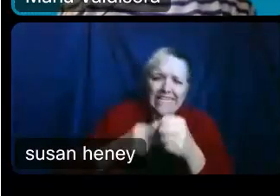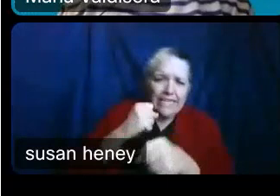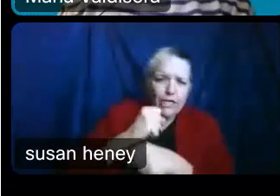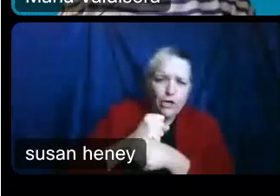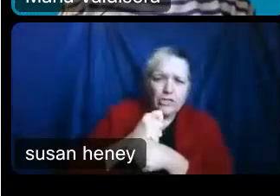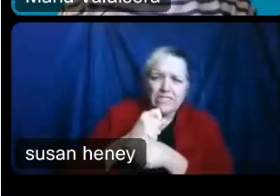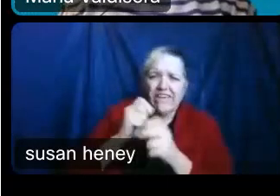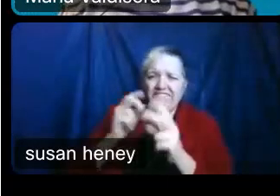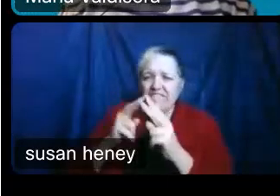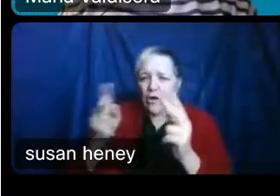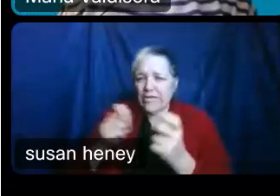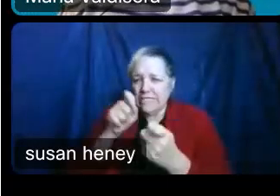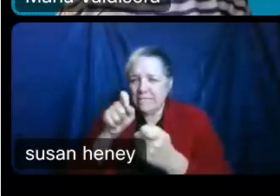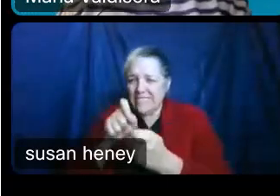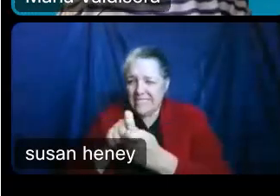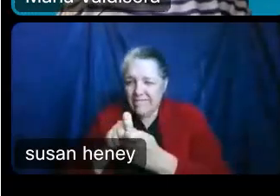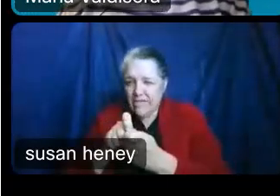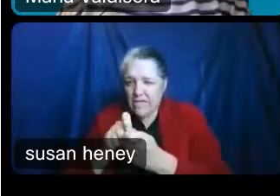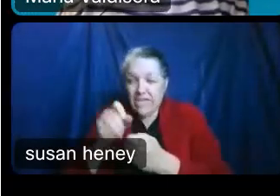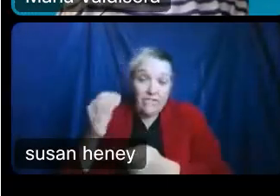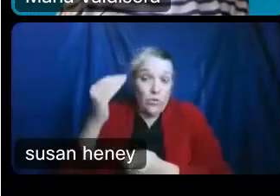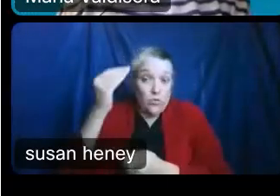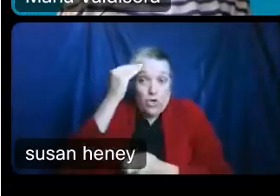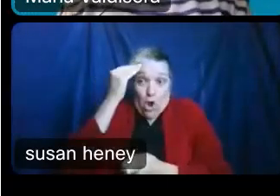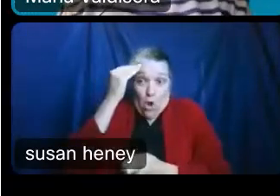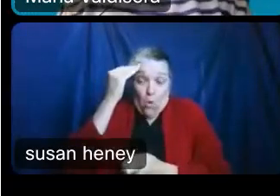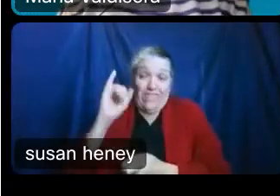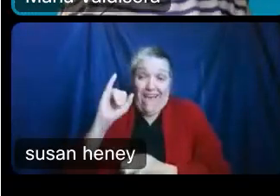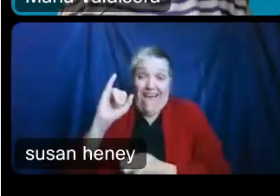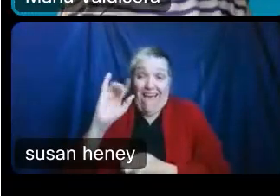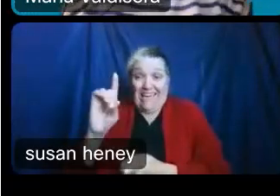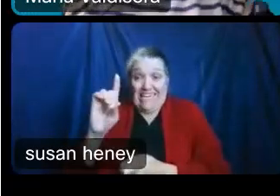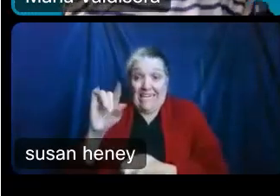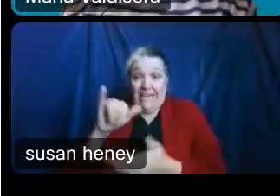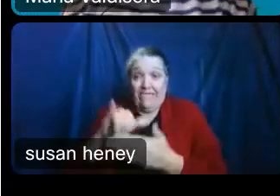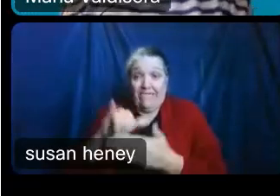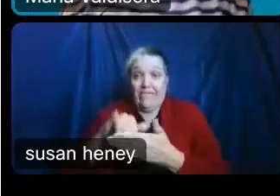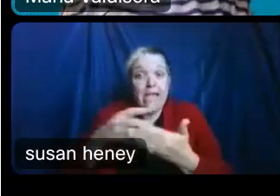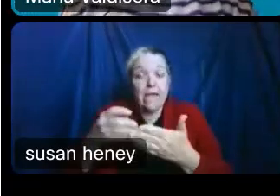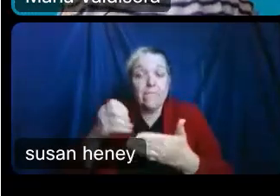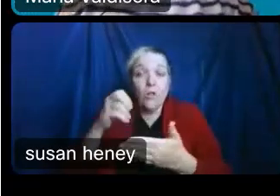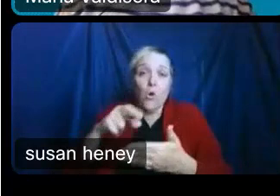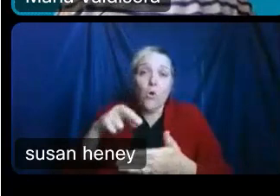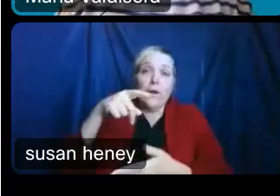know the table ID of the table you're searching for. Or even the table prefix as we can see